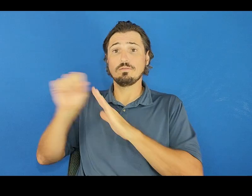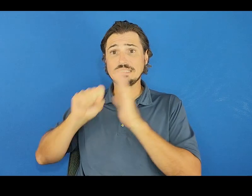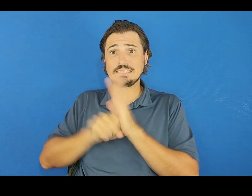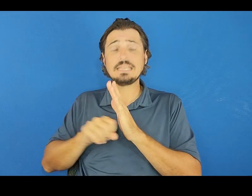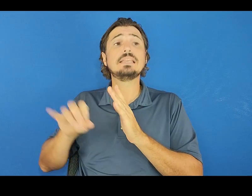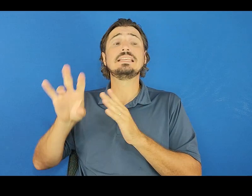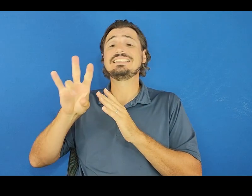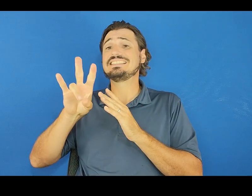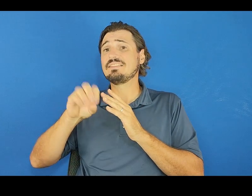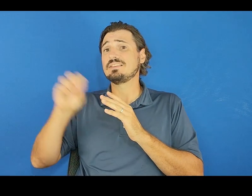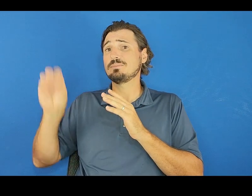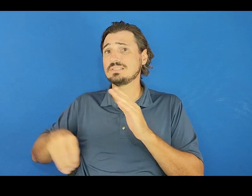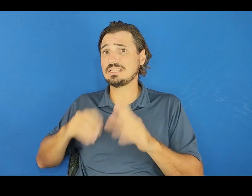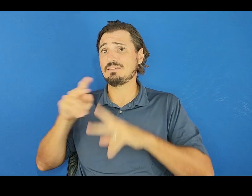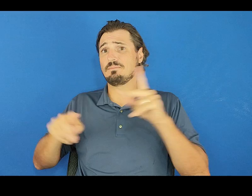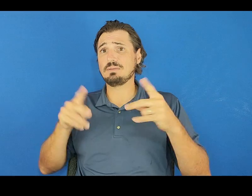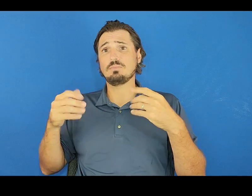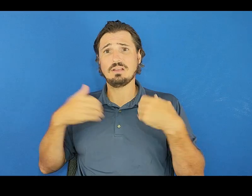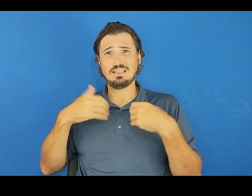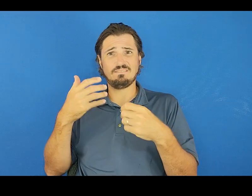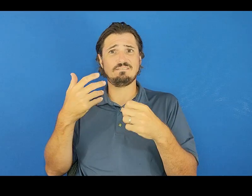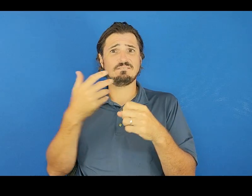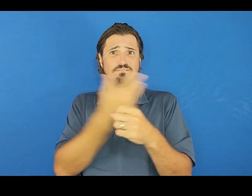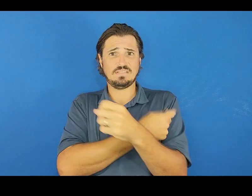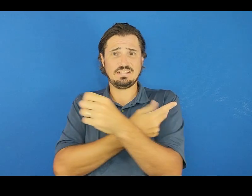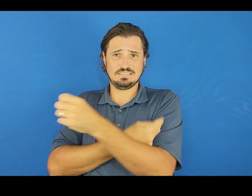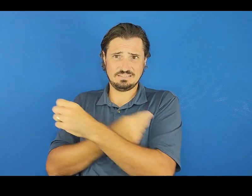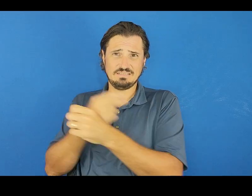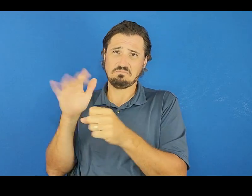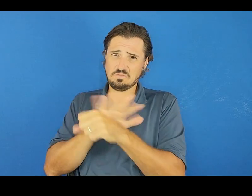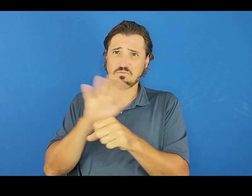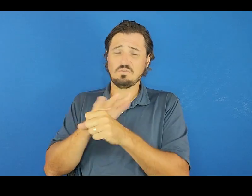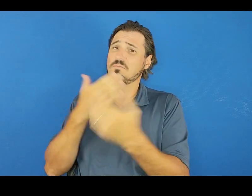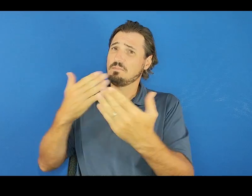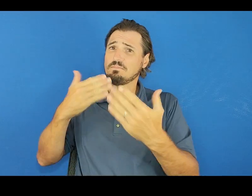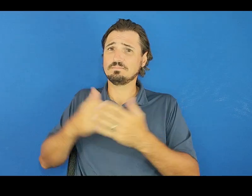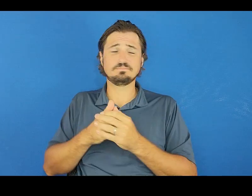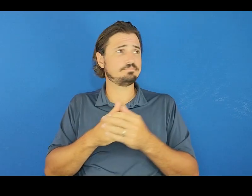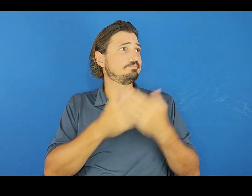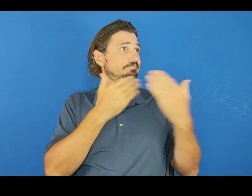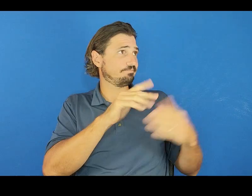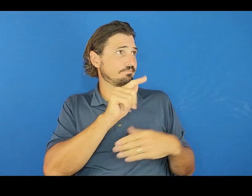Statewide, over 70 percent of Hawaii residents are now fully vaccinated. Mahalo